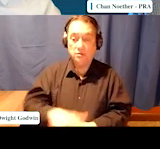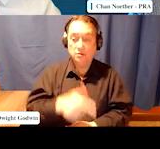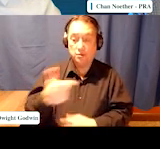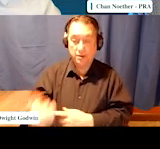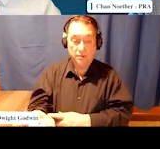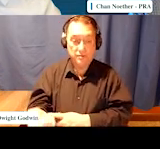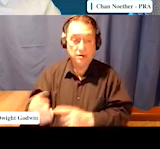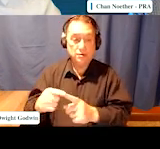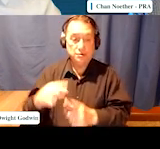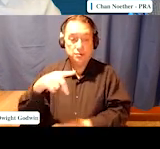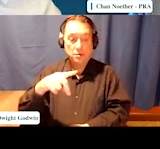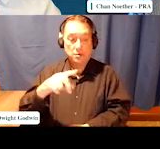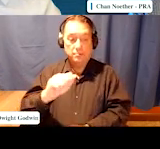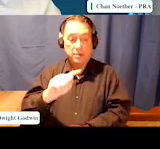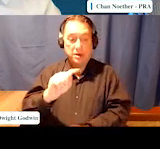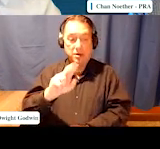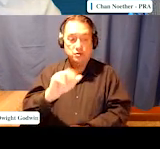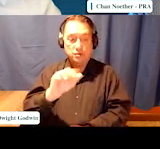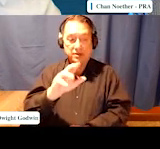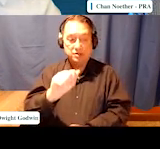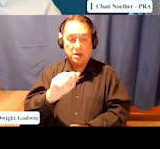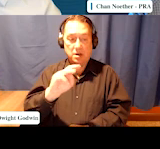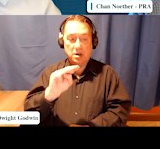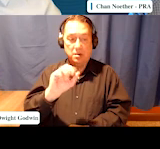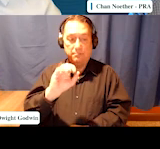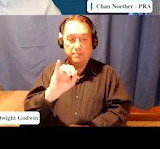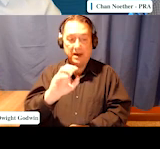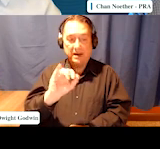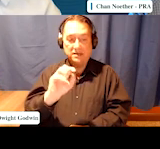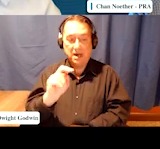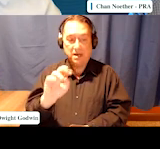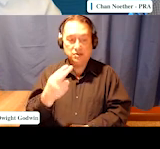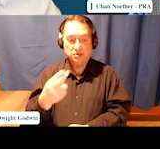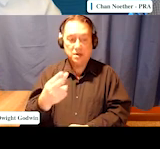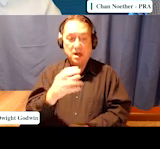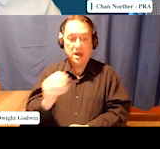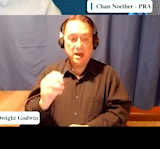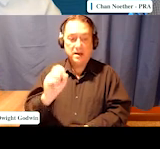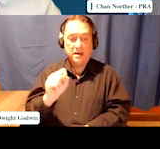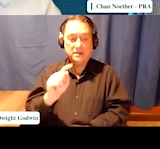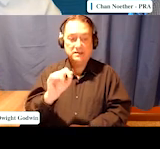Patricia McIntosh and Stephanie Perez, who are going to talk about their experiences in the City of Hartford, Connecticut,